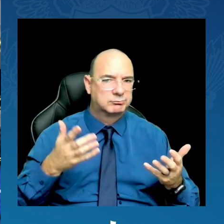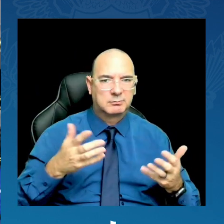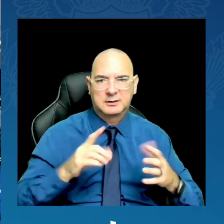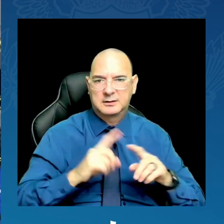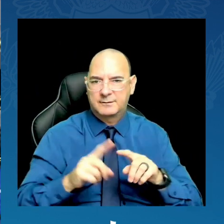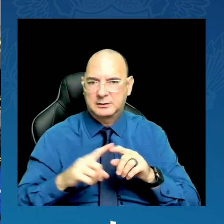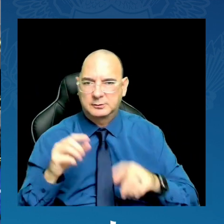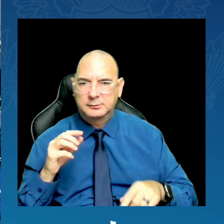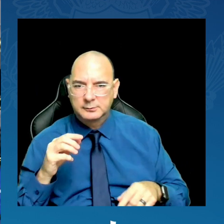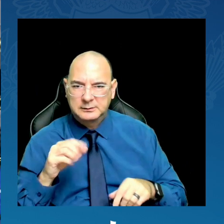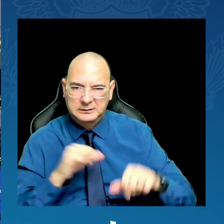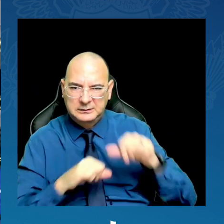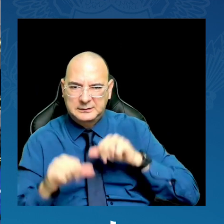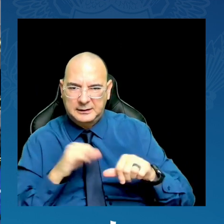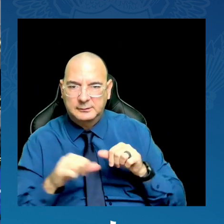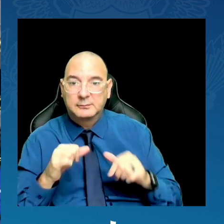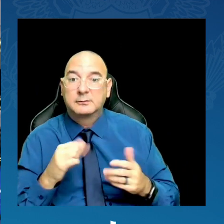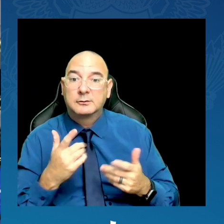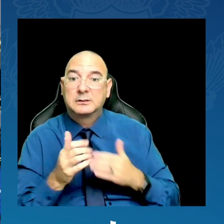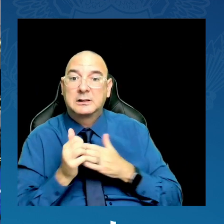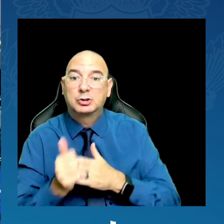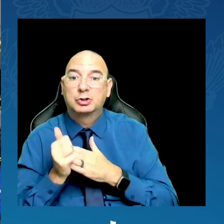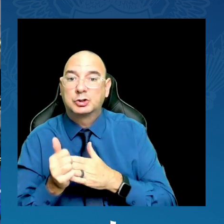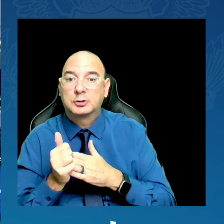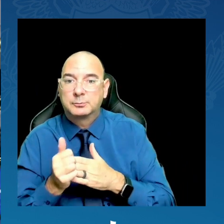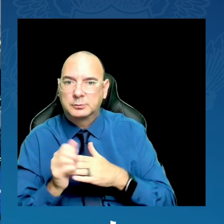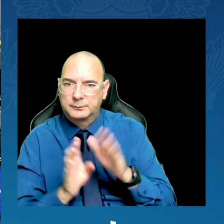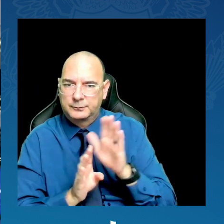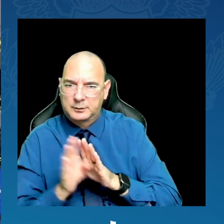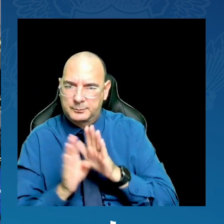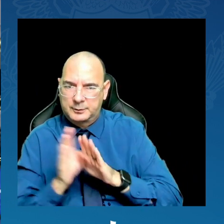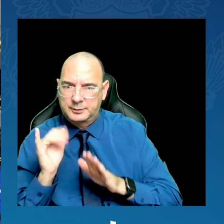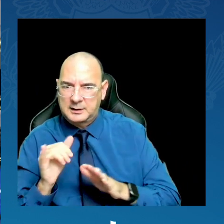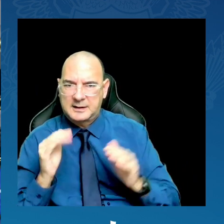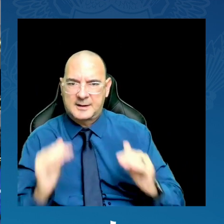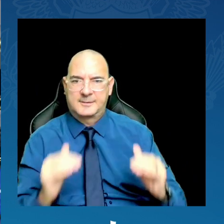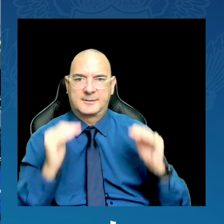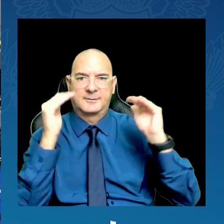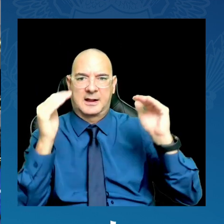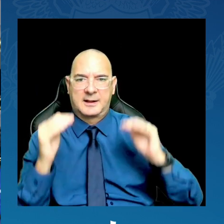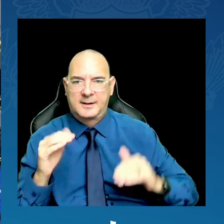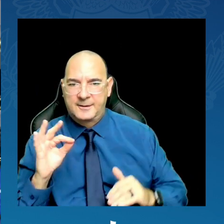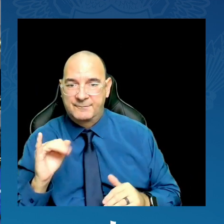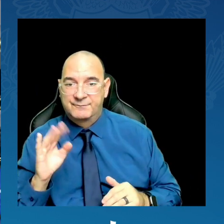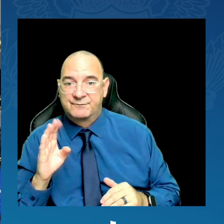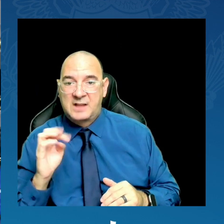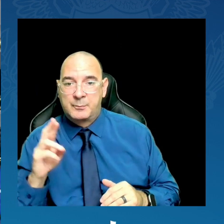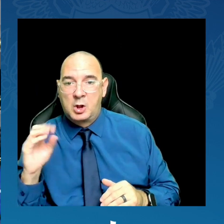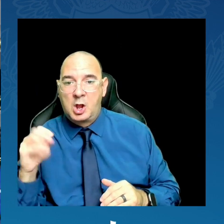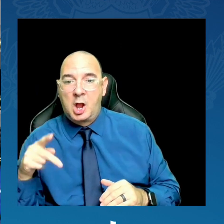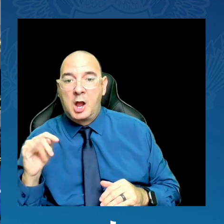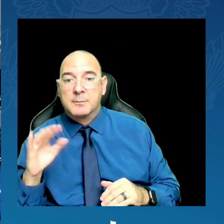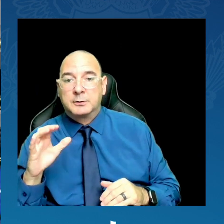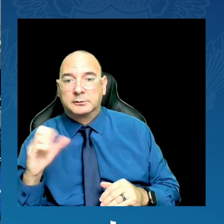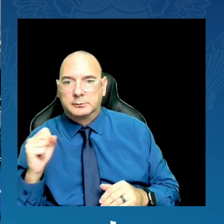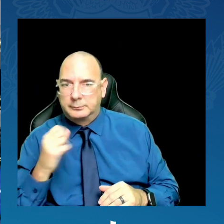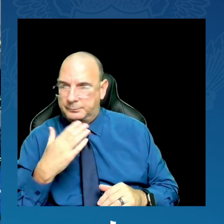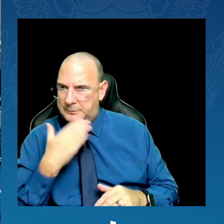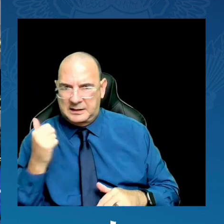is leading to the development of advanced fiber optic cables far better than what can be made on Earth. But as a biomedical scientist,